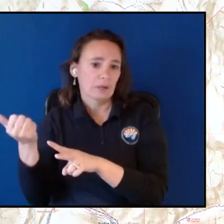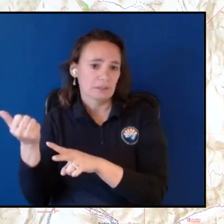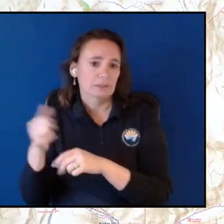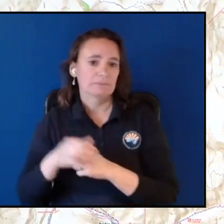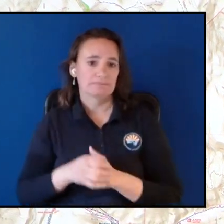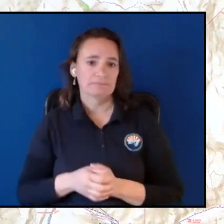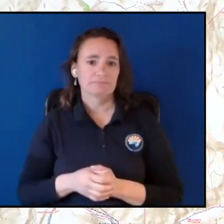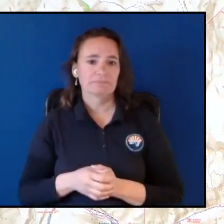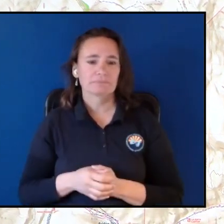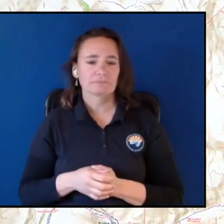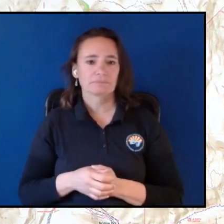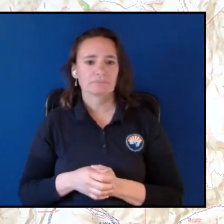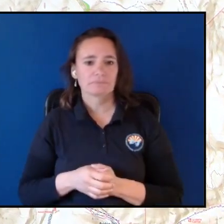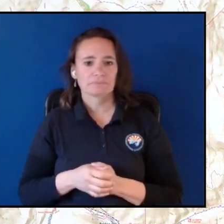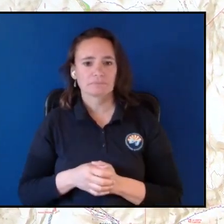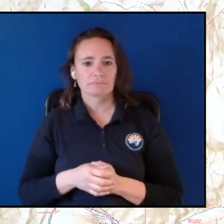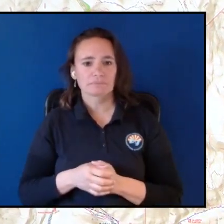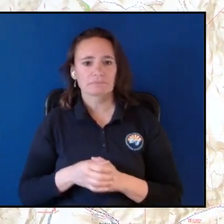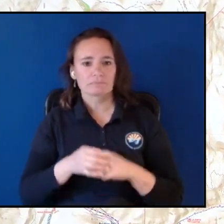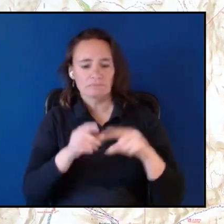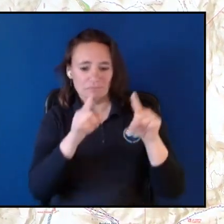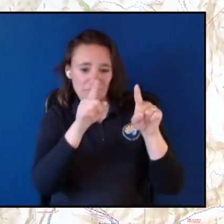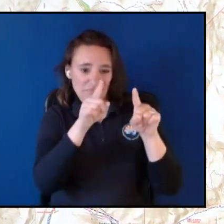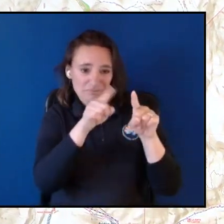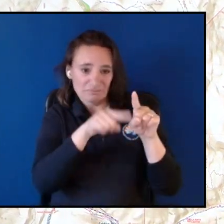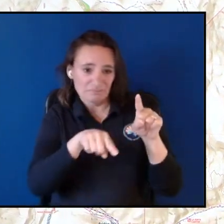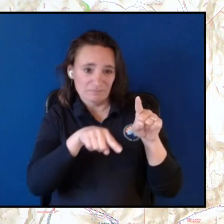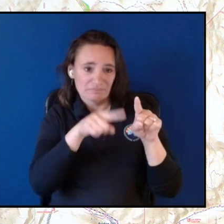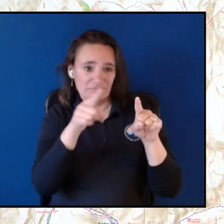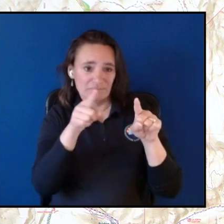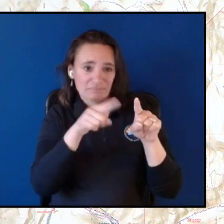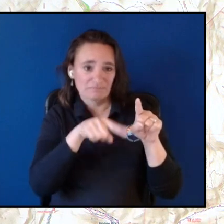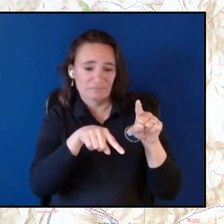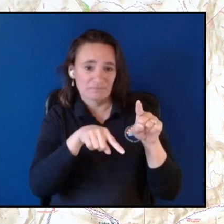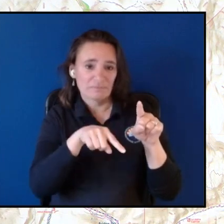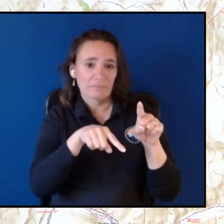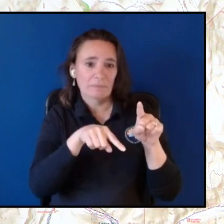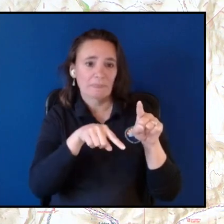this line that's that goes from where the Duran Creek hits the